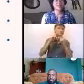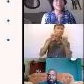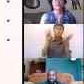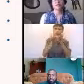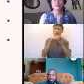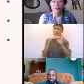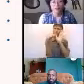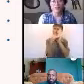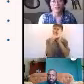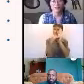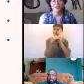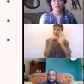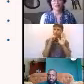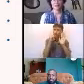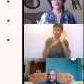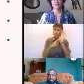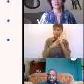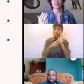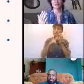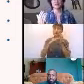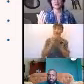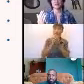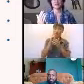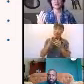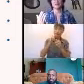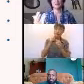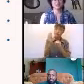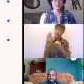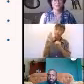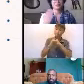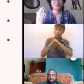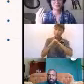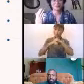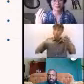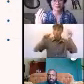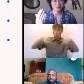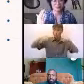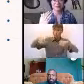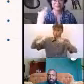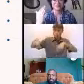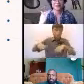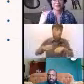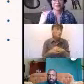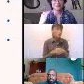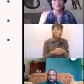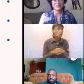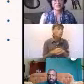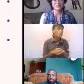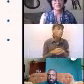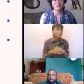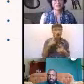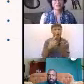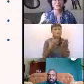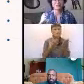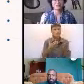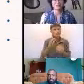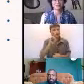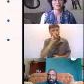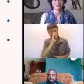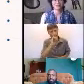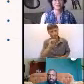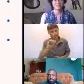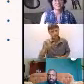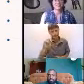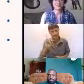just offers the, of course that's all. I recommend not putting a diversity clause on your job